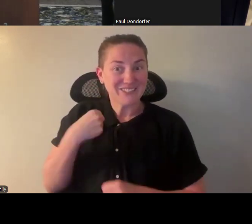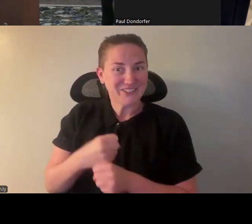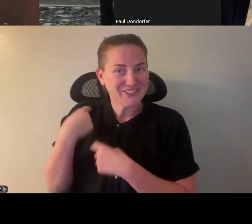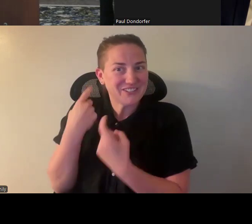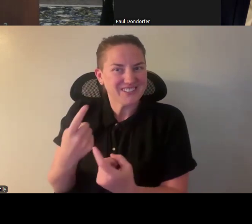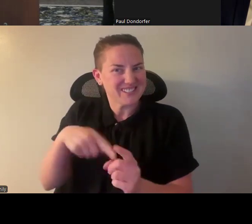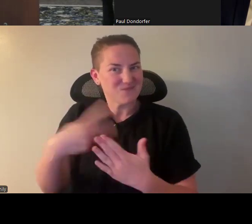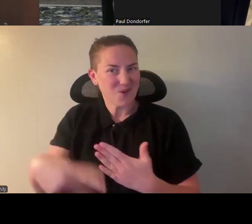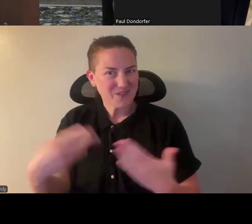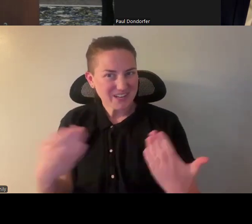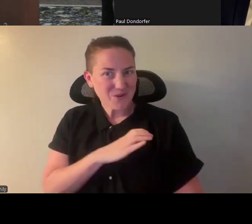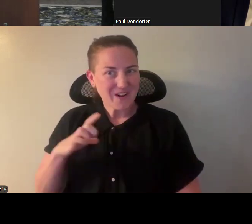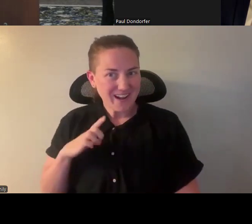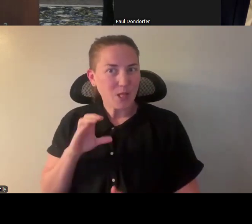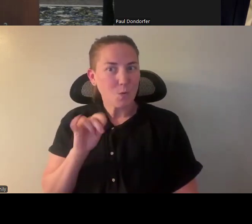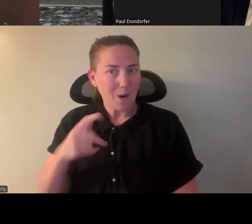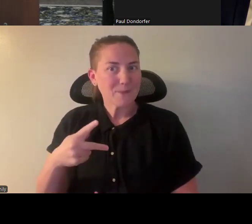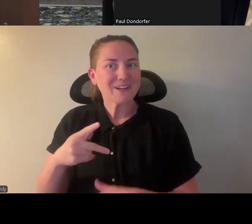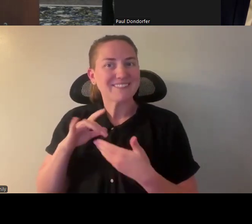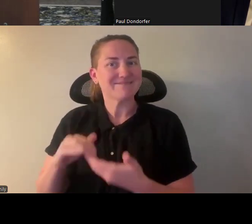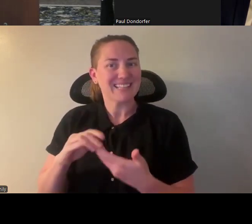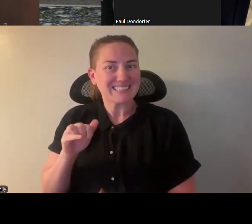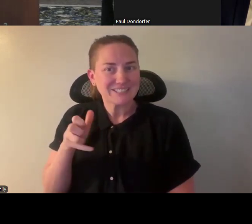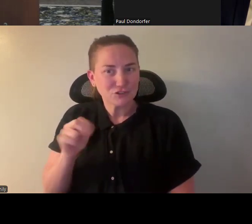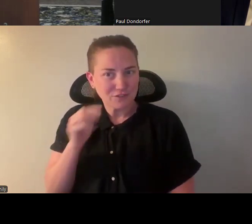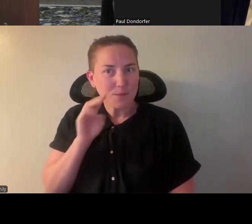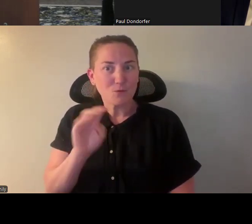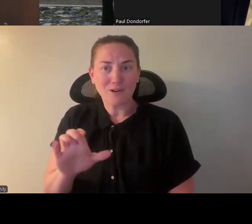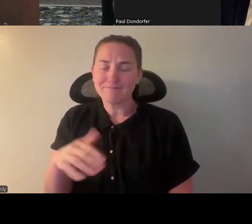program here for Cornell Cooperative Extension of Monroe County I am incredibly grateful and